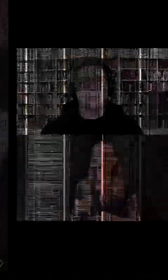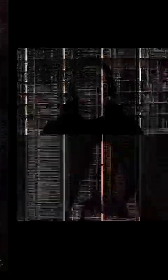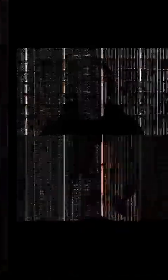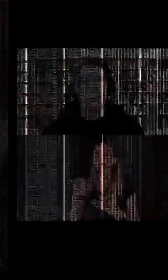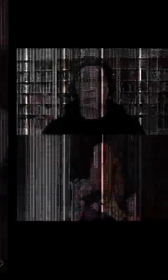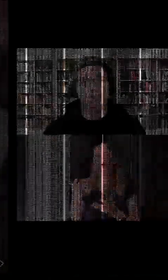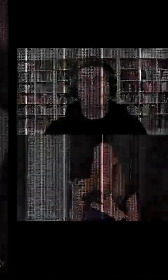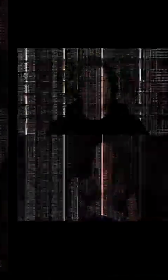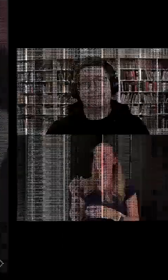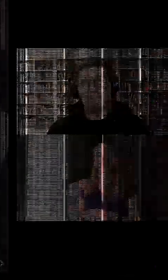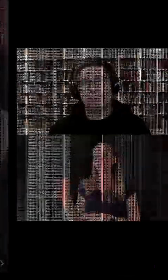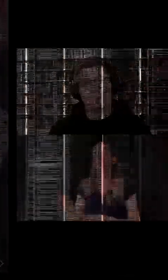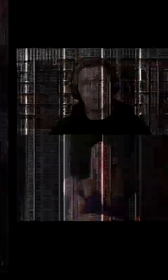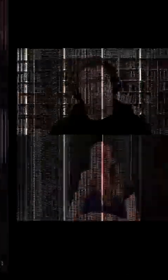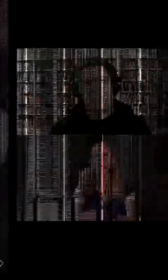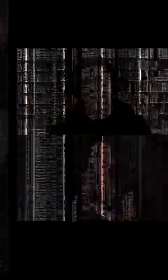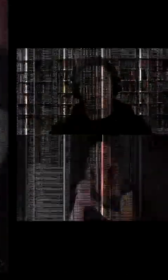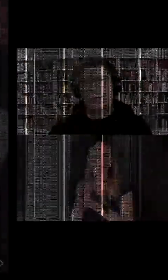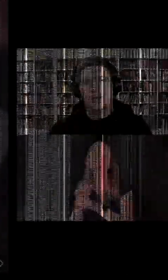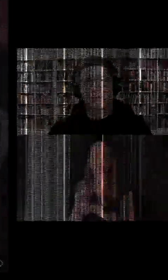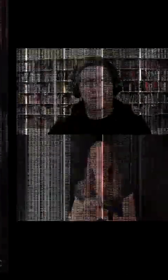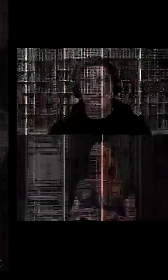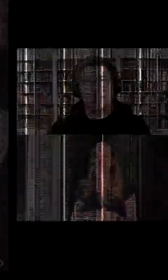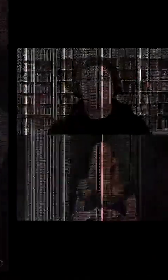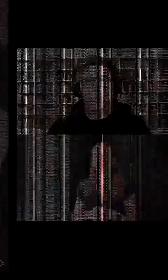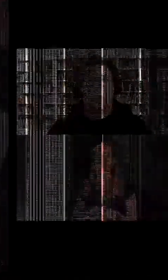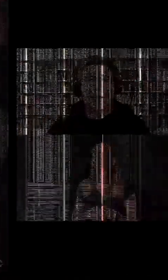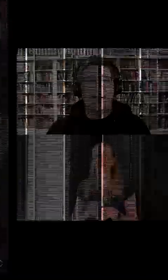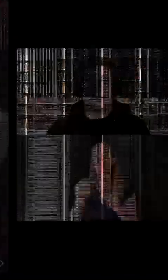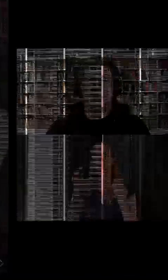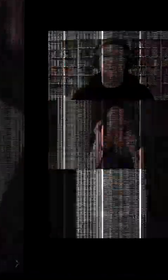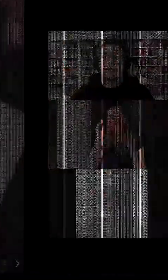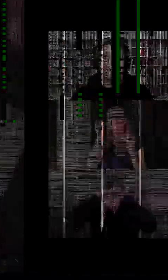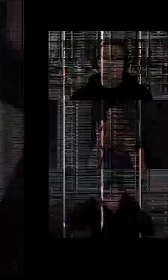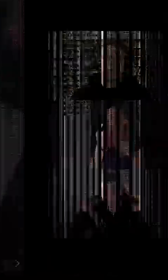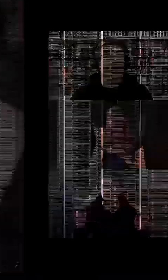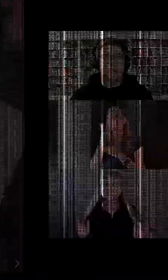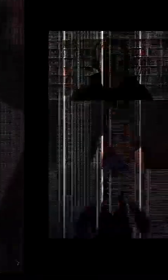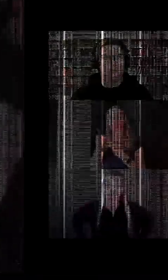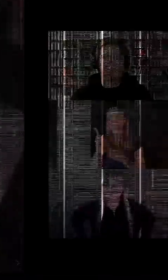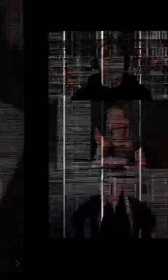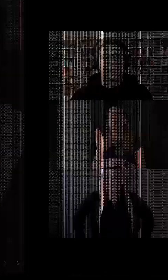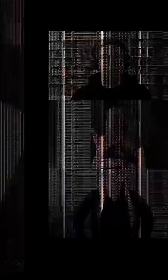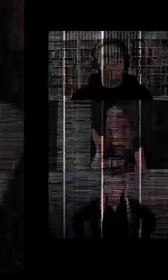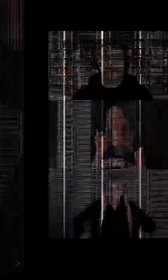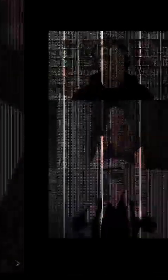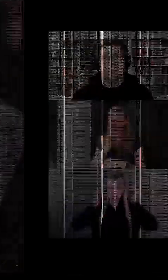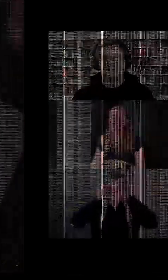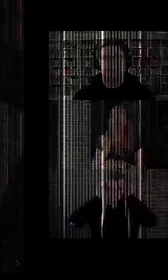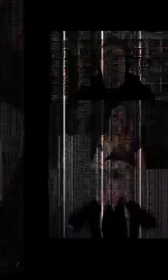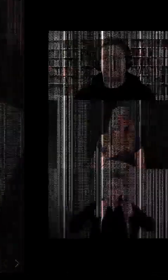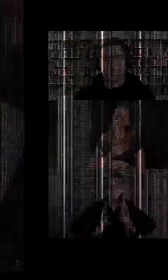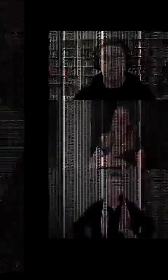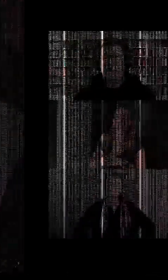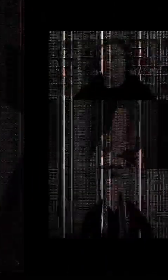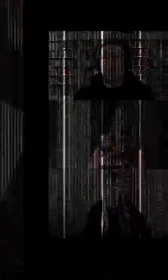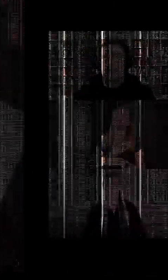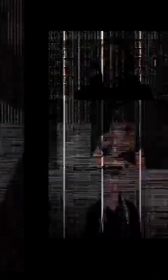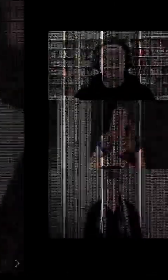with some homework. Think about one element of this presentation that truly struck you.